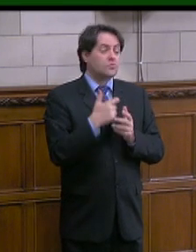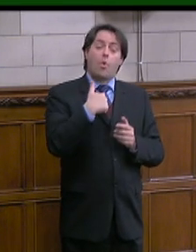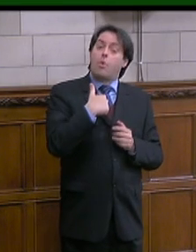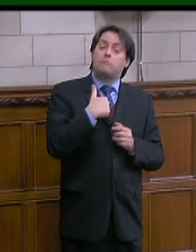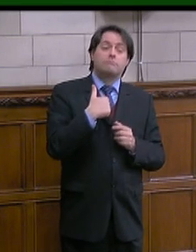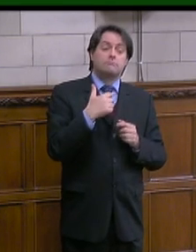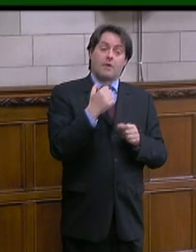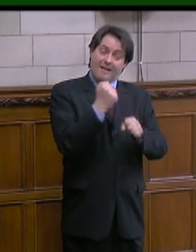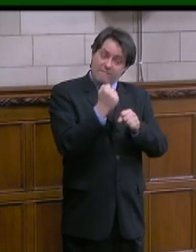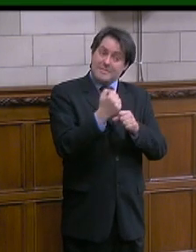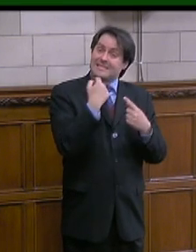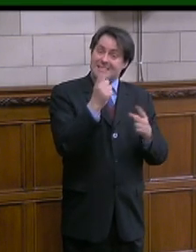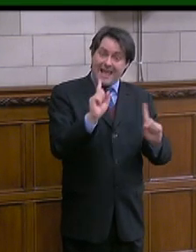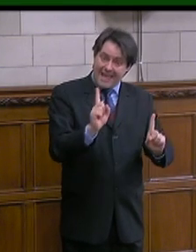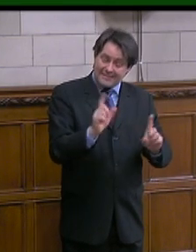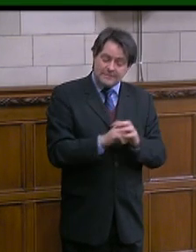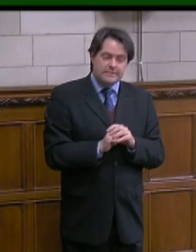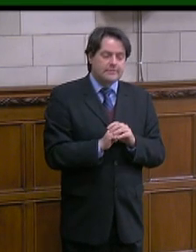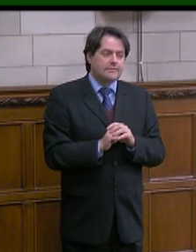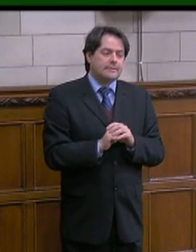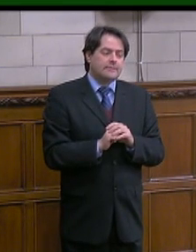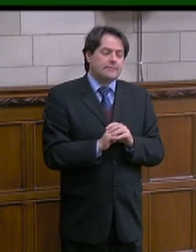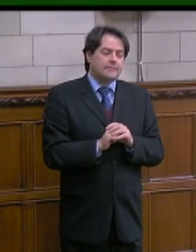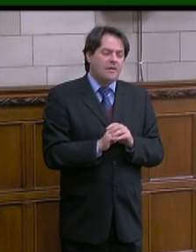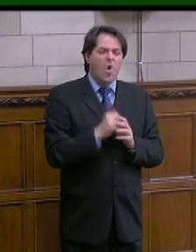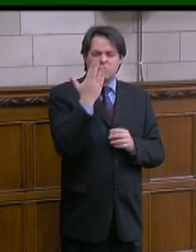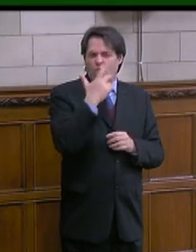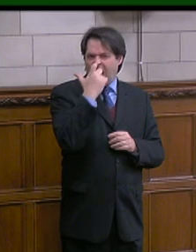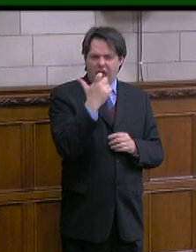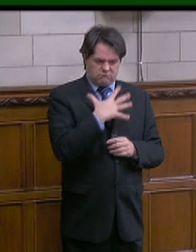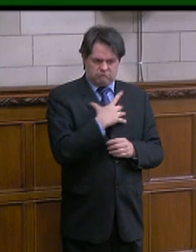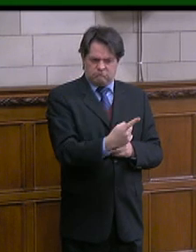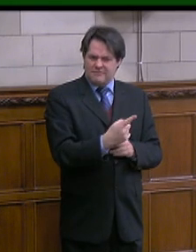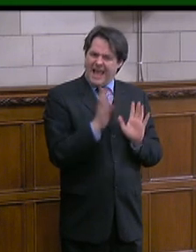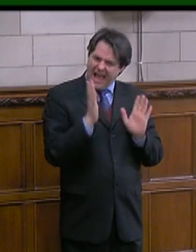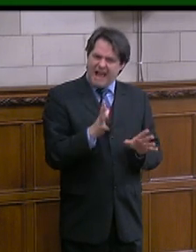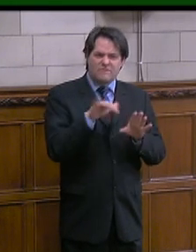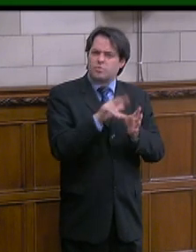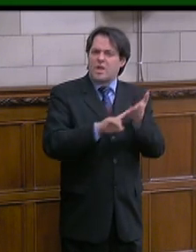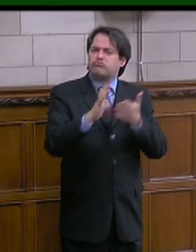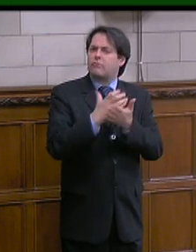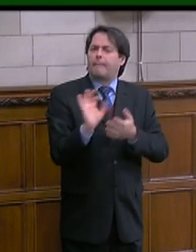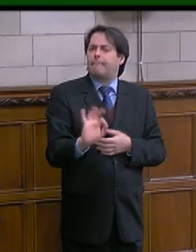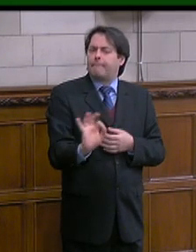Basically, the Government said, “Schools can already teach it. It doesn’t need to be part of the national curriculum.